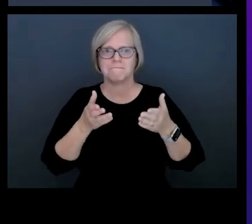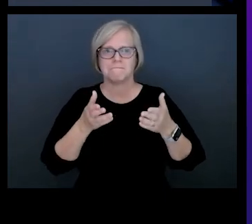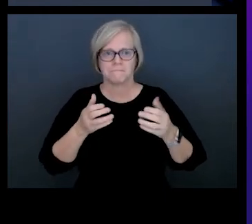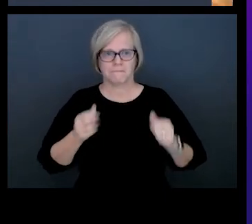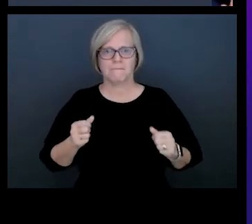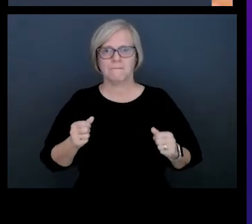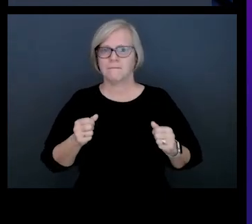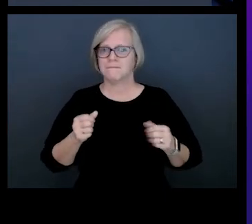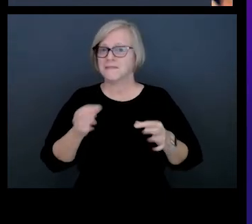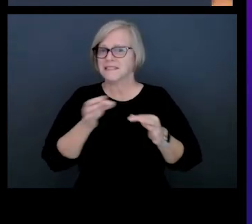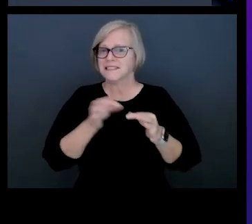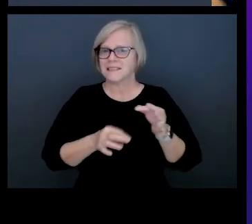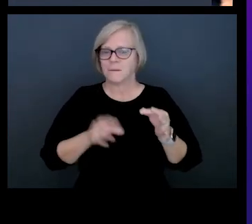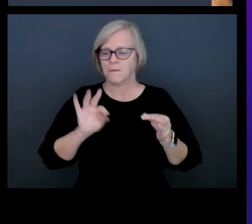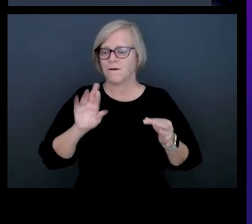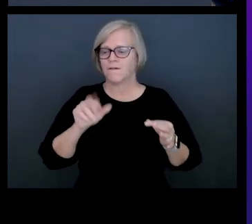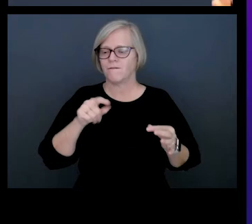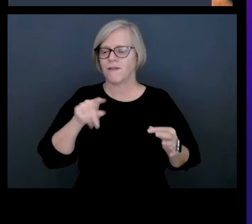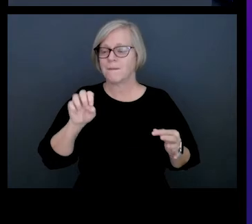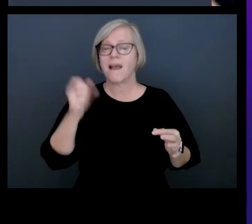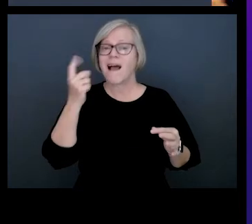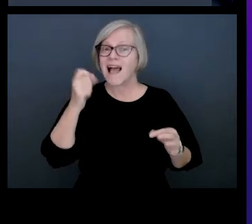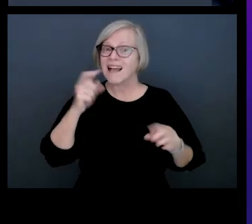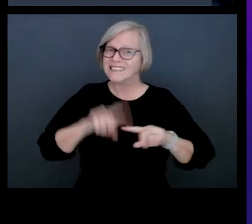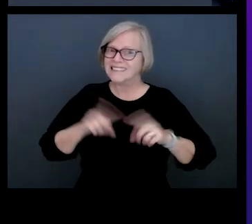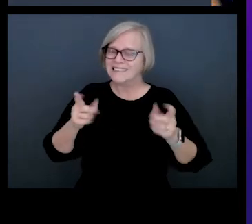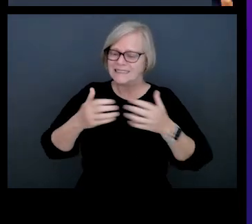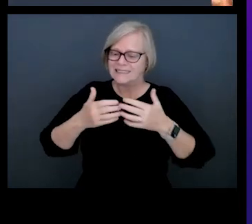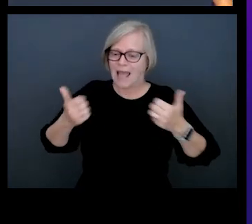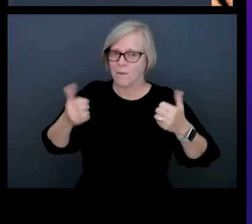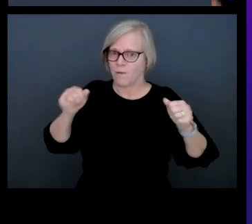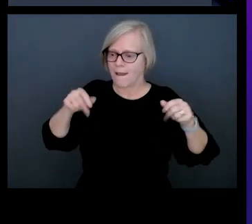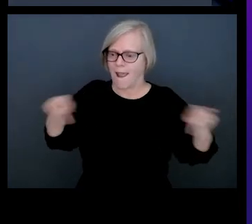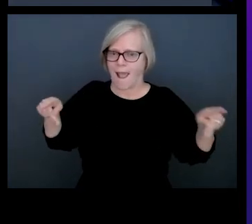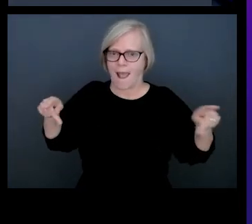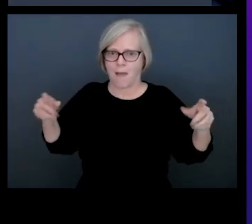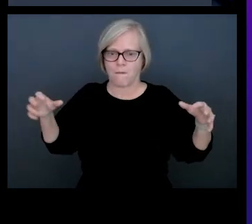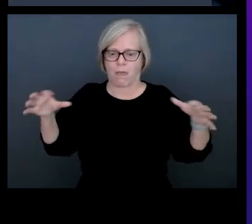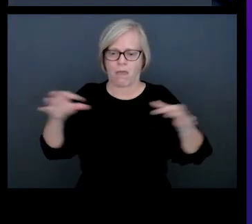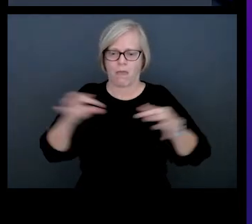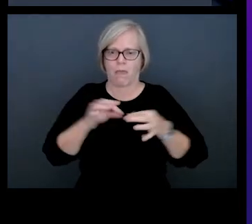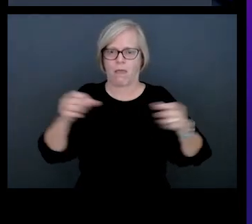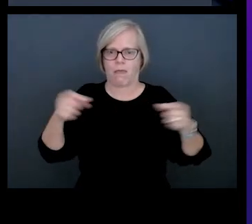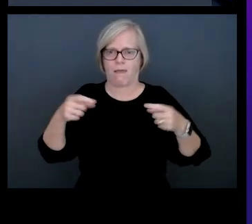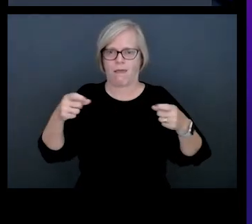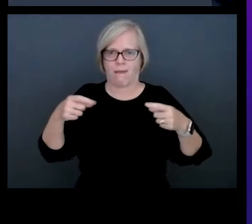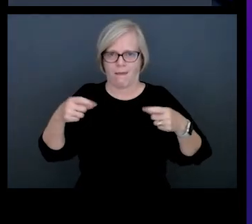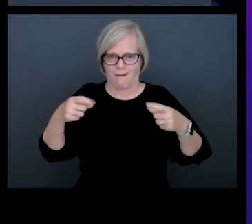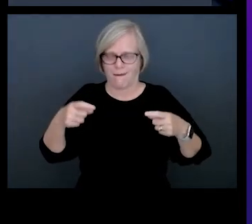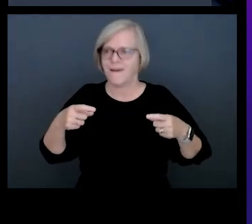And again, these are two separate applications talking to one another. So this is just based off of the user moving.